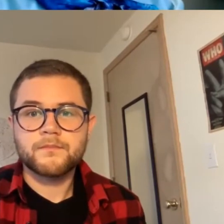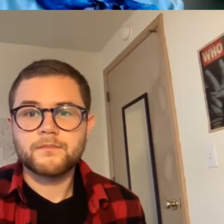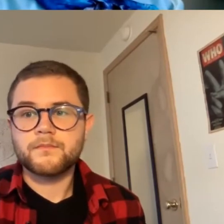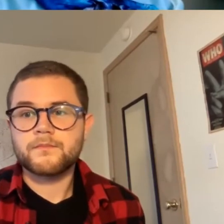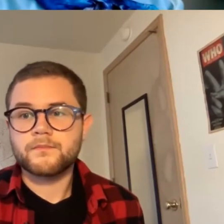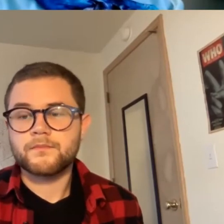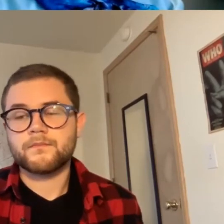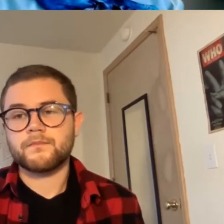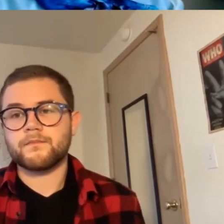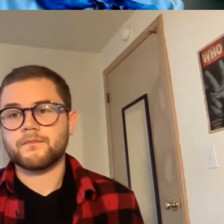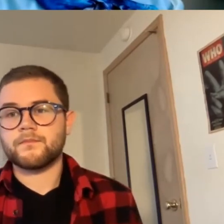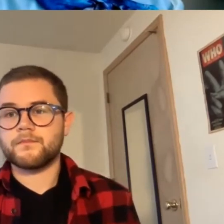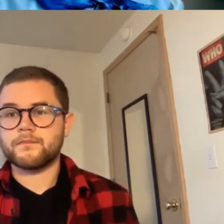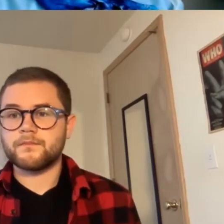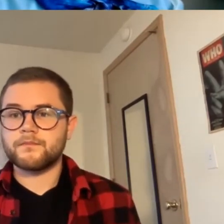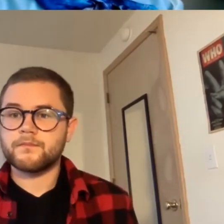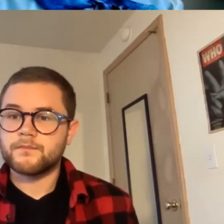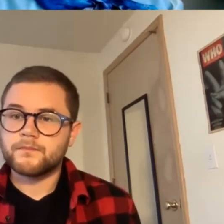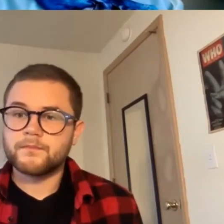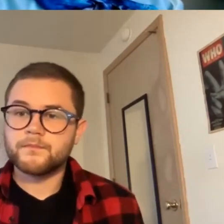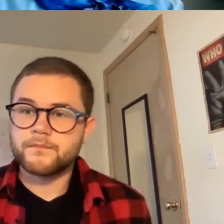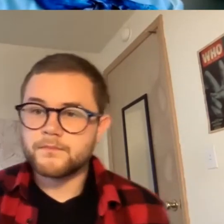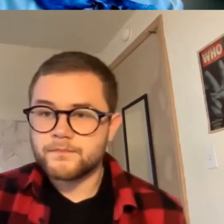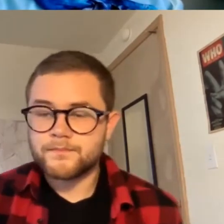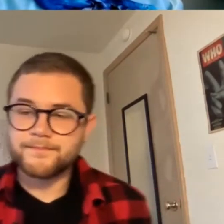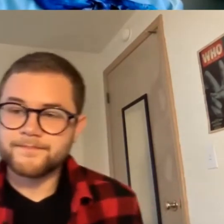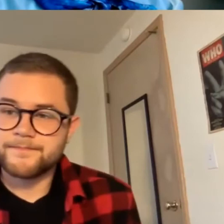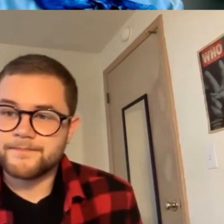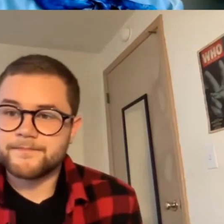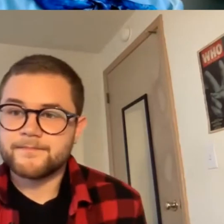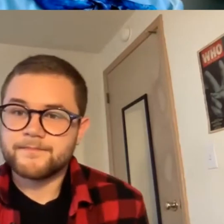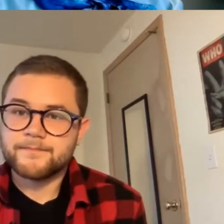then they can model healthy living for trans youth.